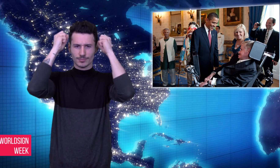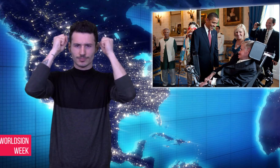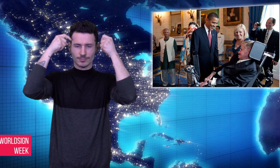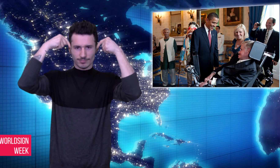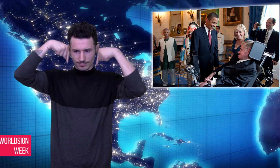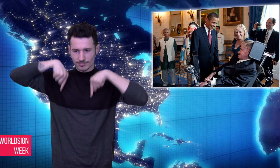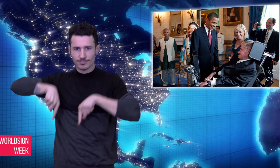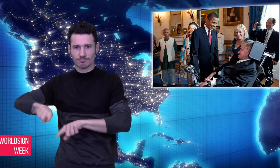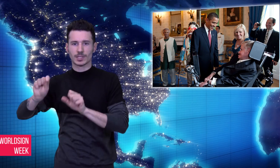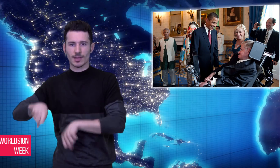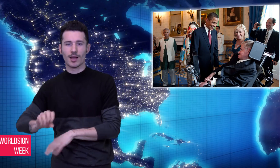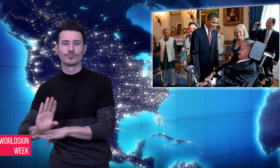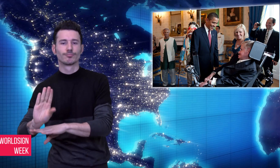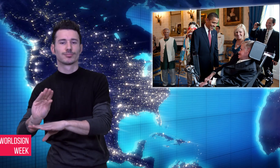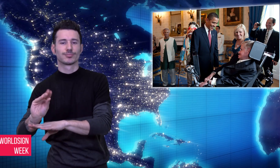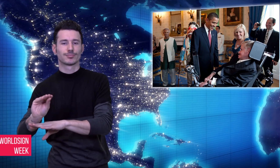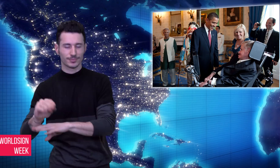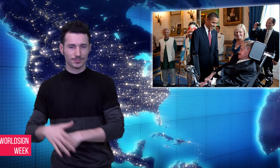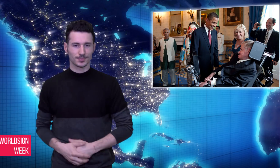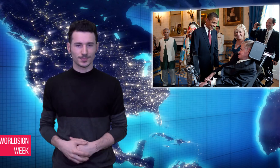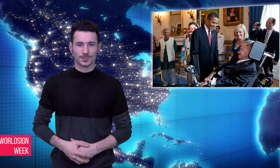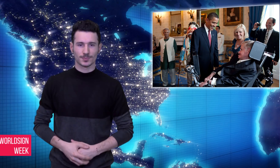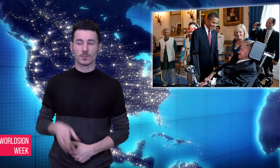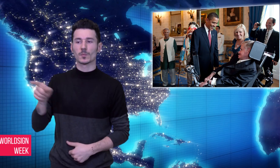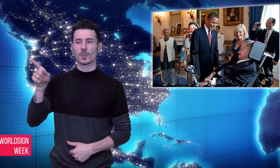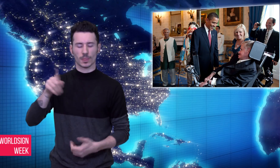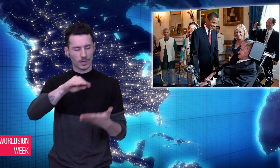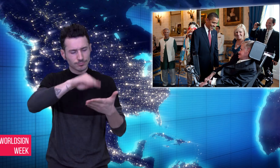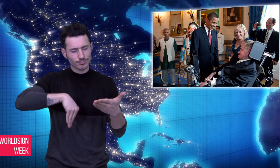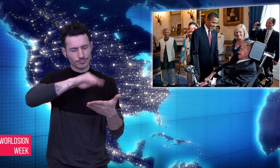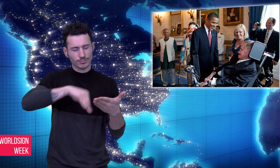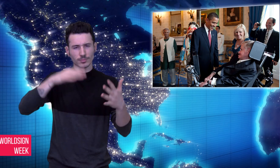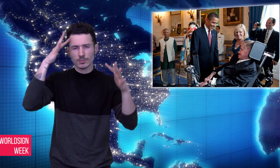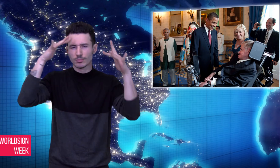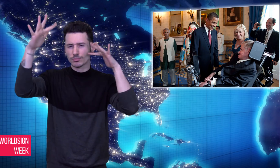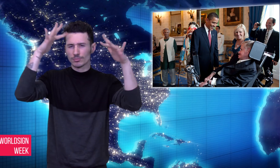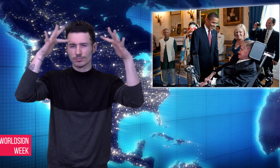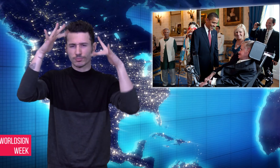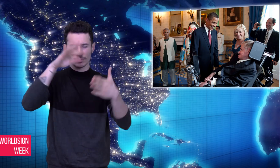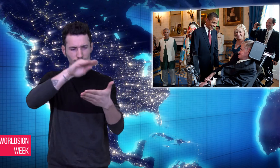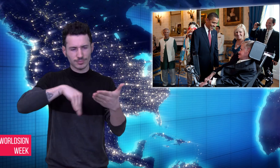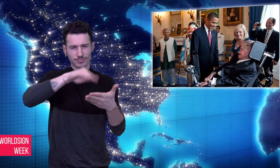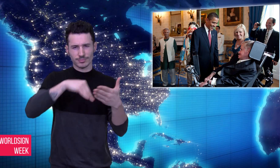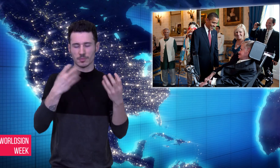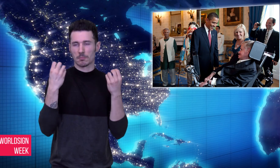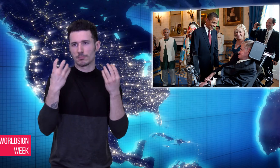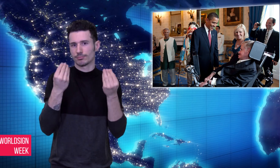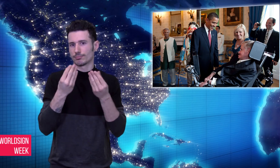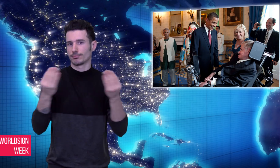wrote many theories about the mysteries of